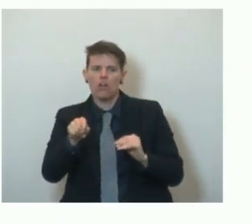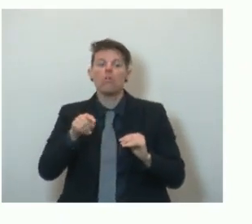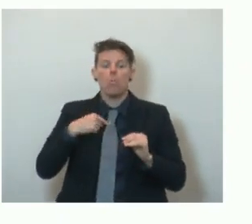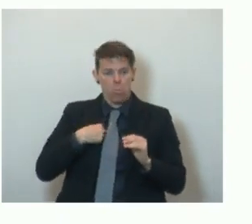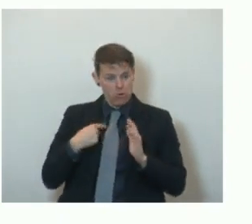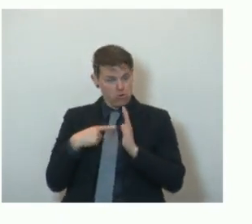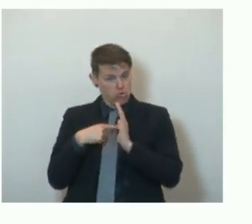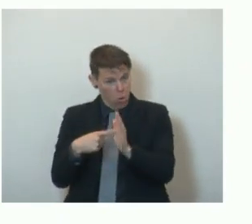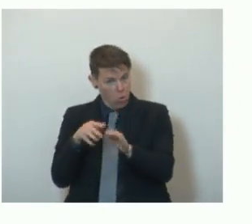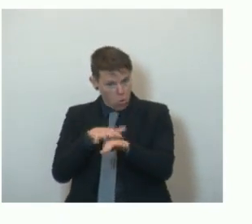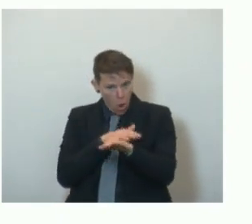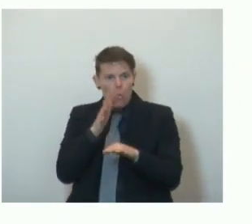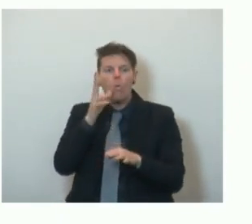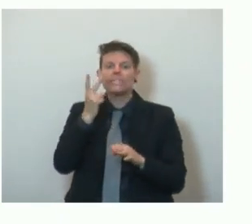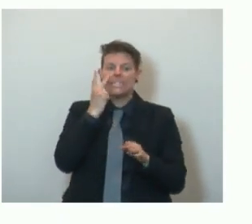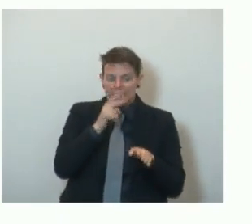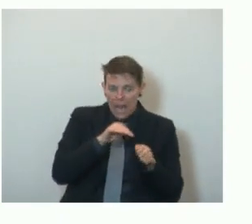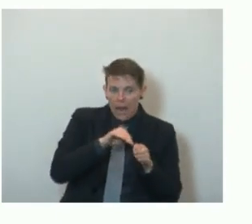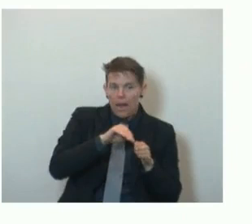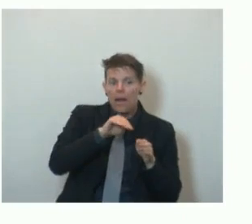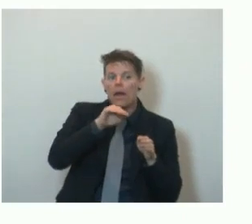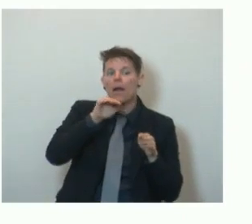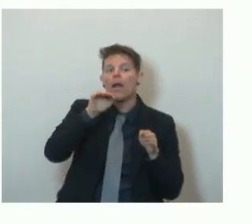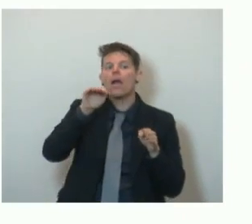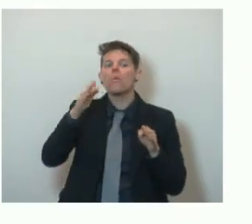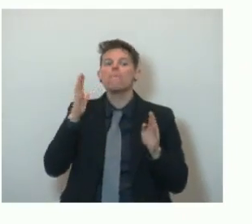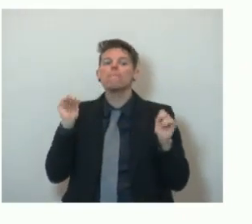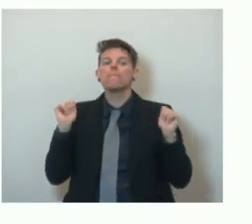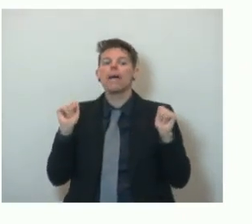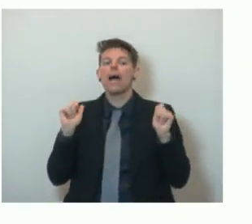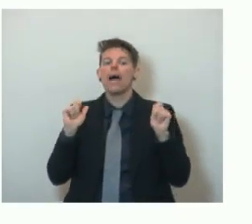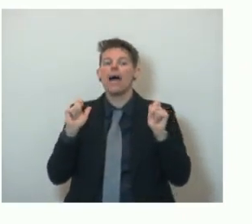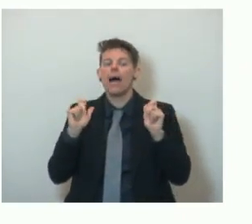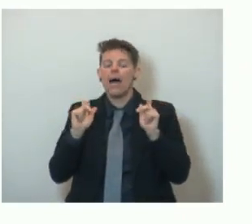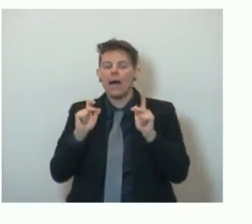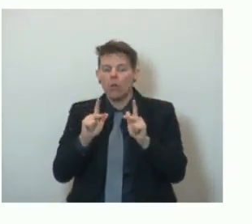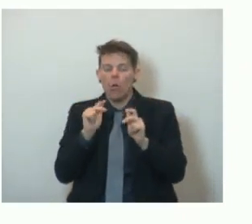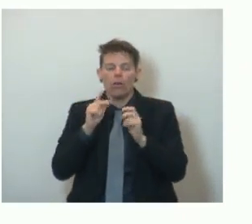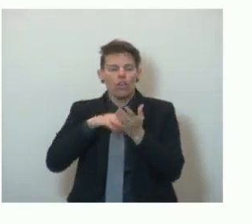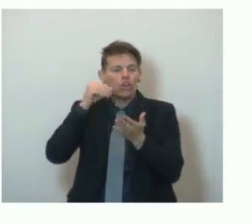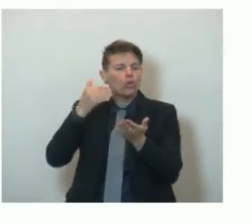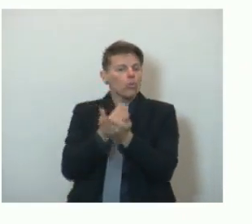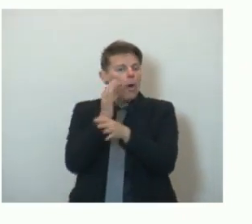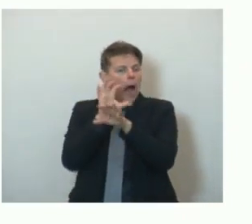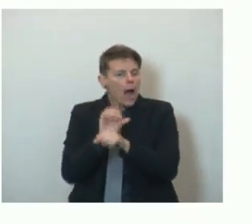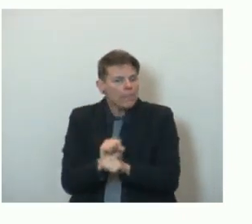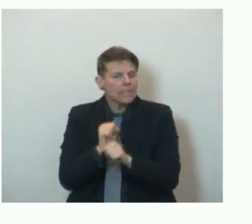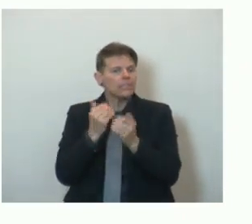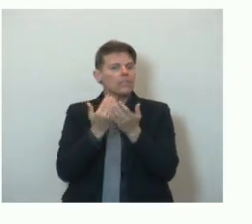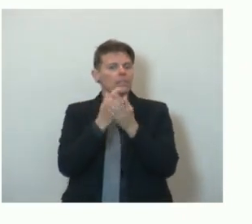SLOW GRADUAL REOPENING WHICH WE’VE ALSO MODELED ON THE BOTTOM GRAPH WHERE WE SLOWLY REENTER SOCIETY.